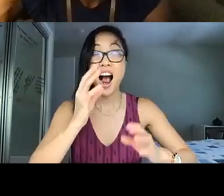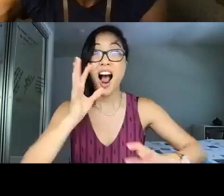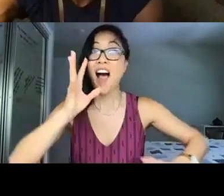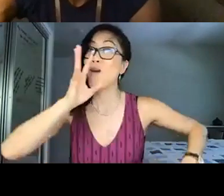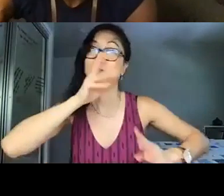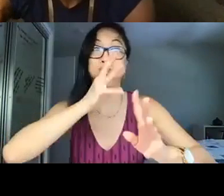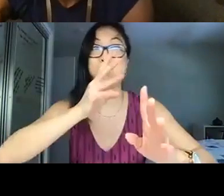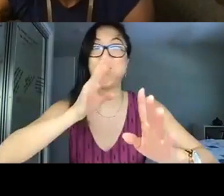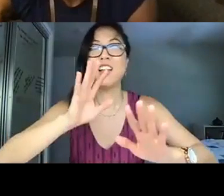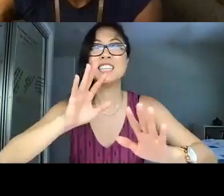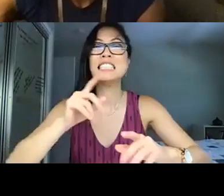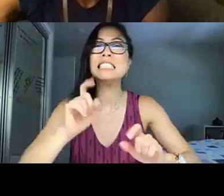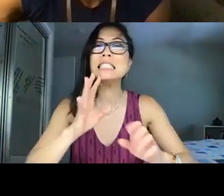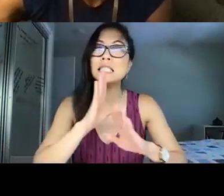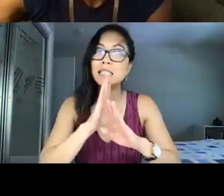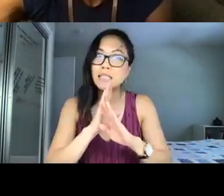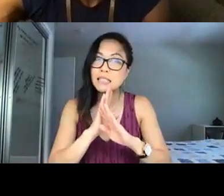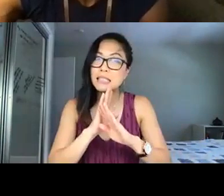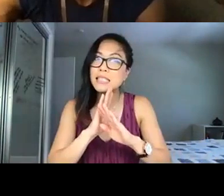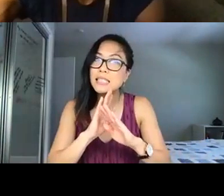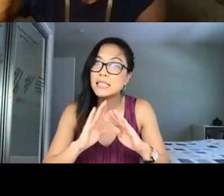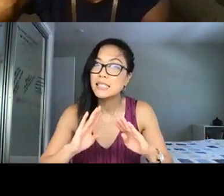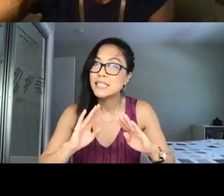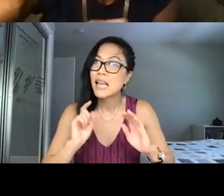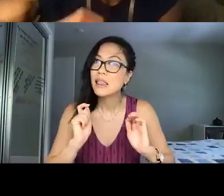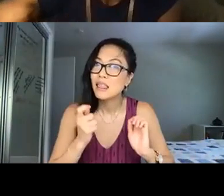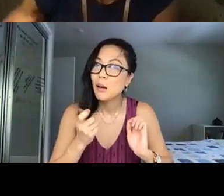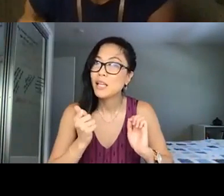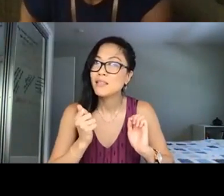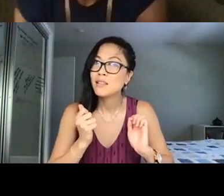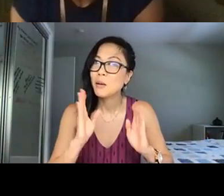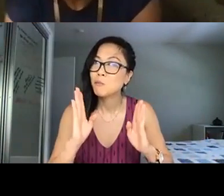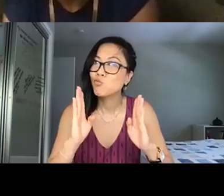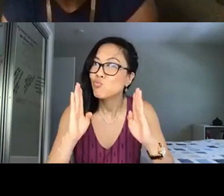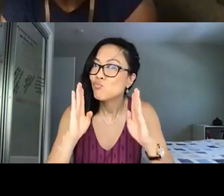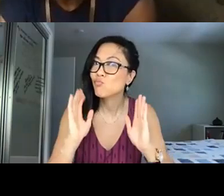might have found yesterday in your Google searching doesn't make you authority the next day.